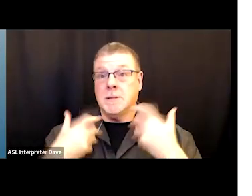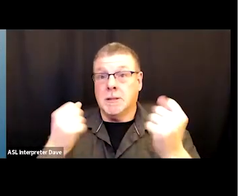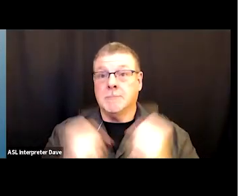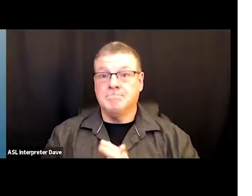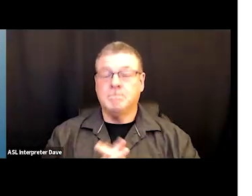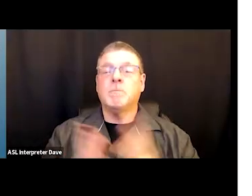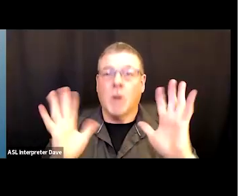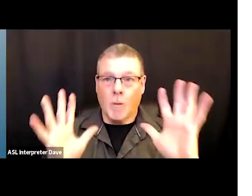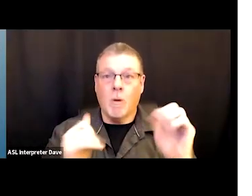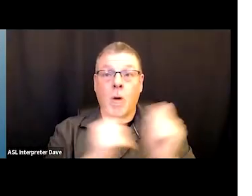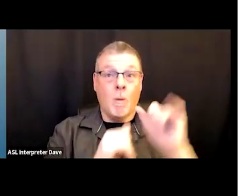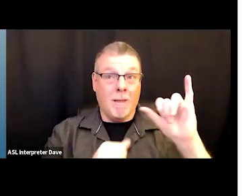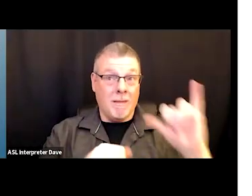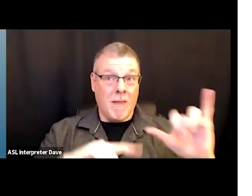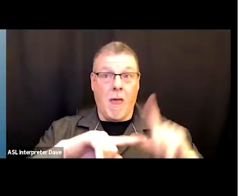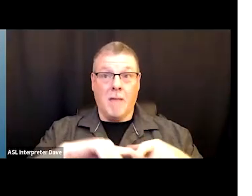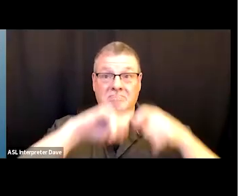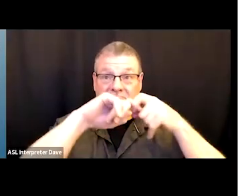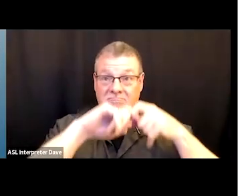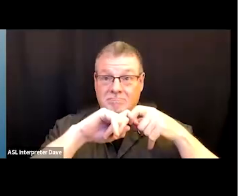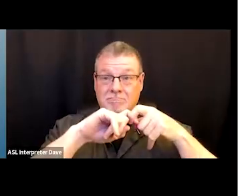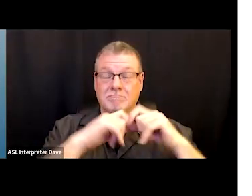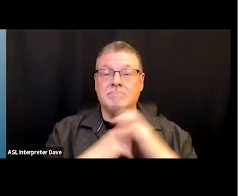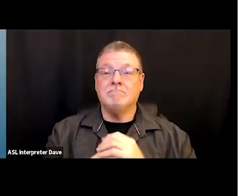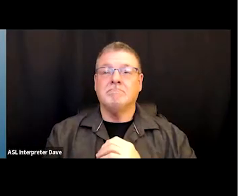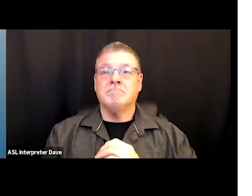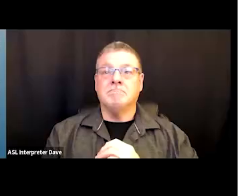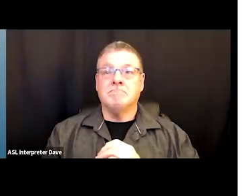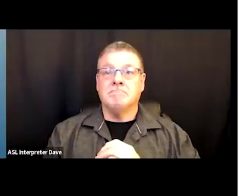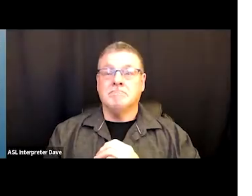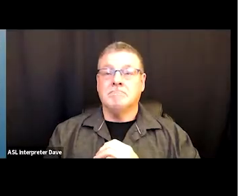So with that, I'm going to allow for questions